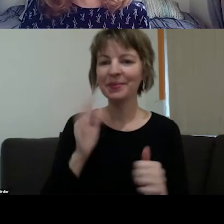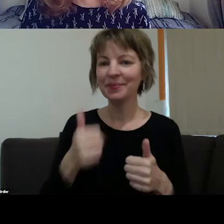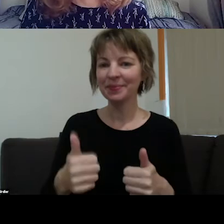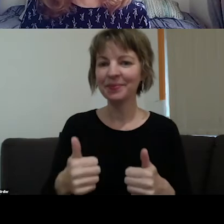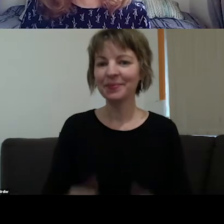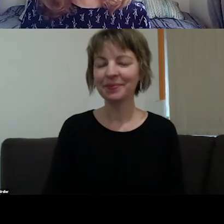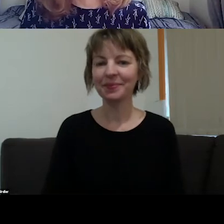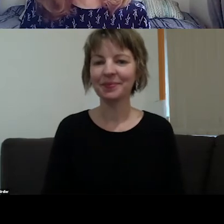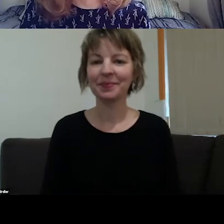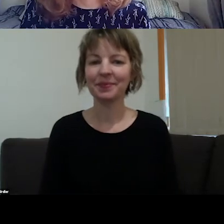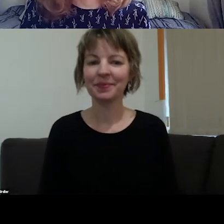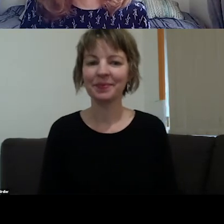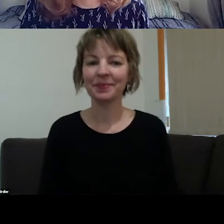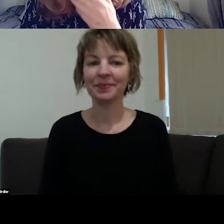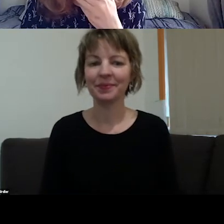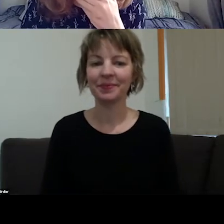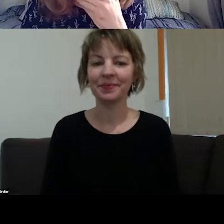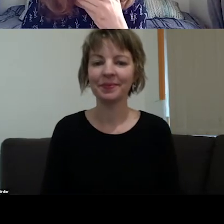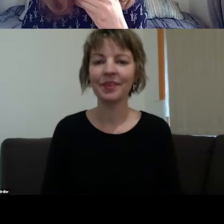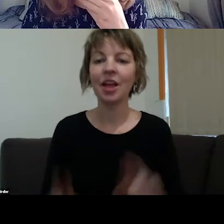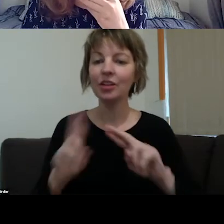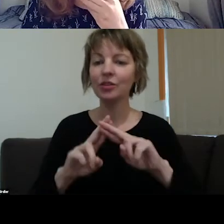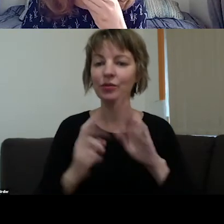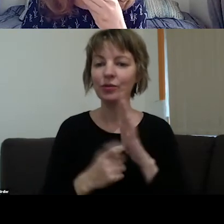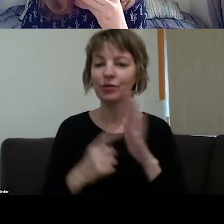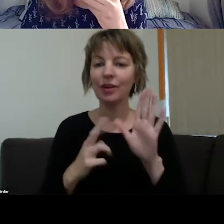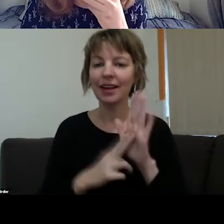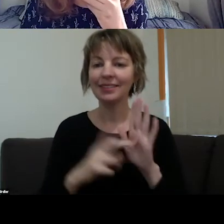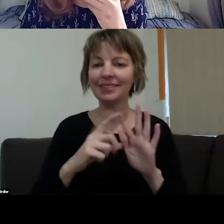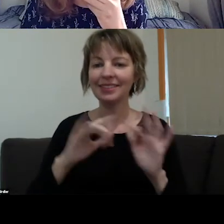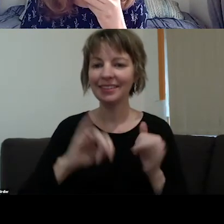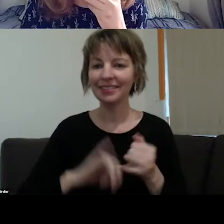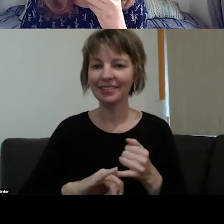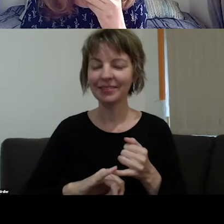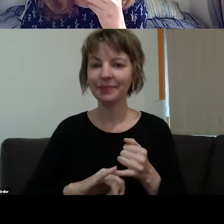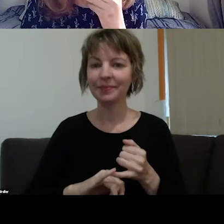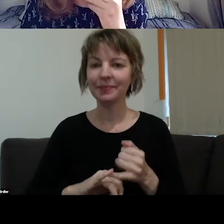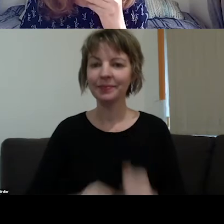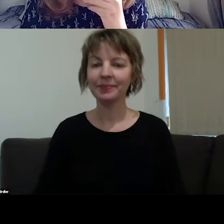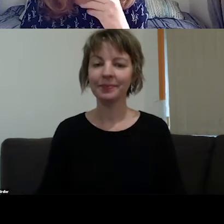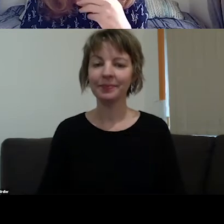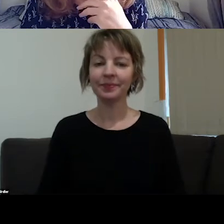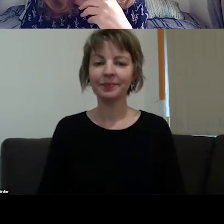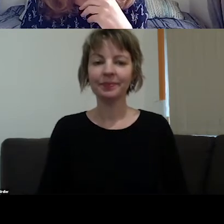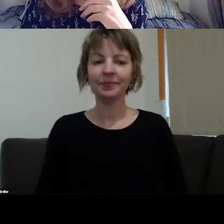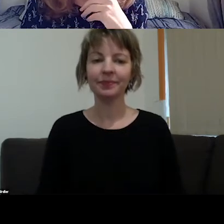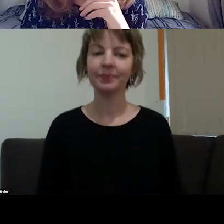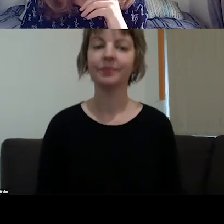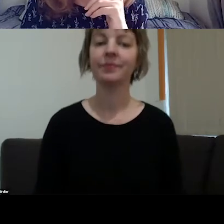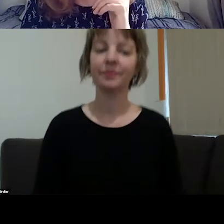I might come back to you, Frances, now, just to talk maybe about the opportunity